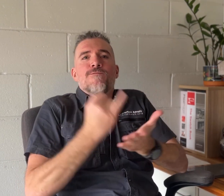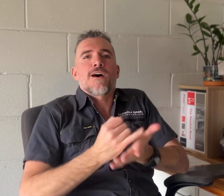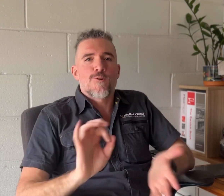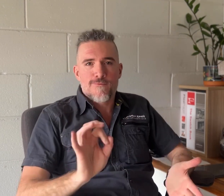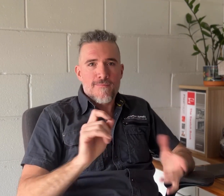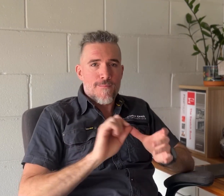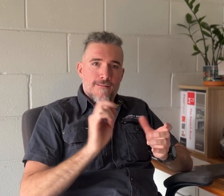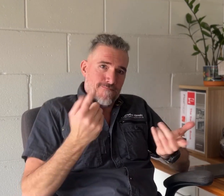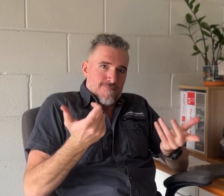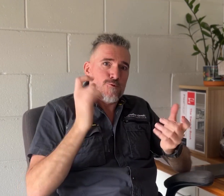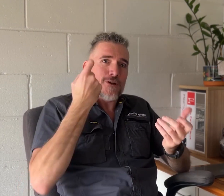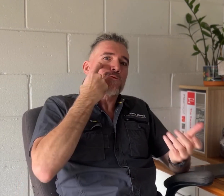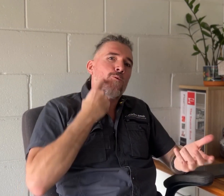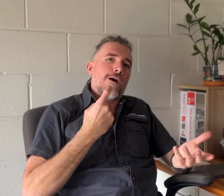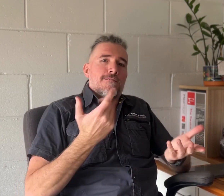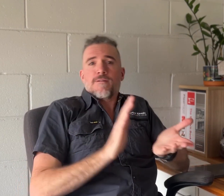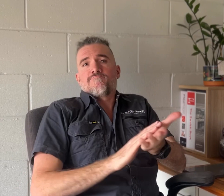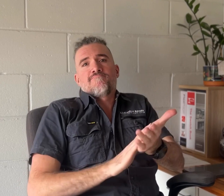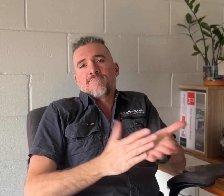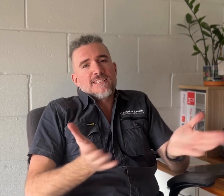It just means that you’ve made that attempt and that’s commendable.